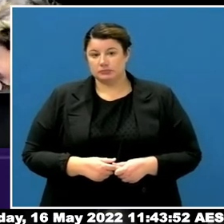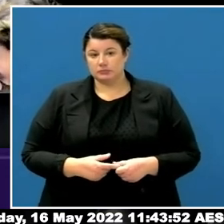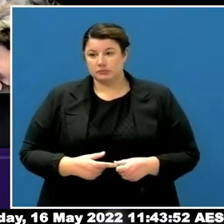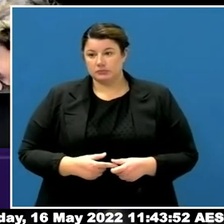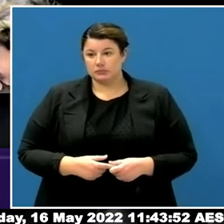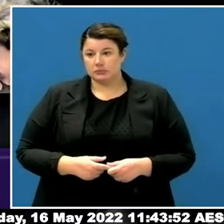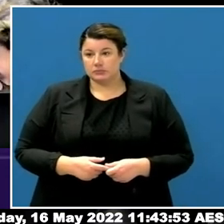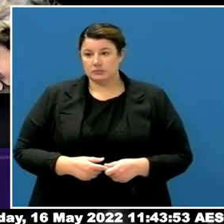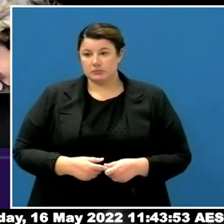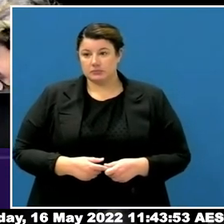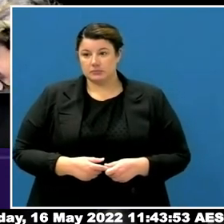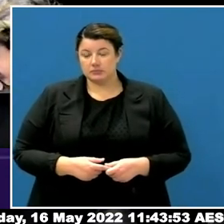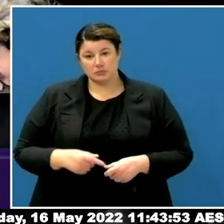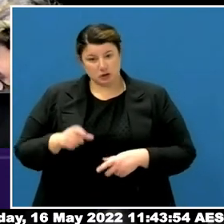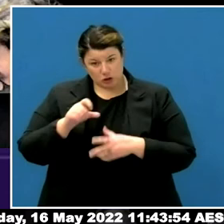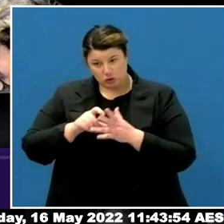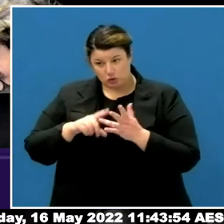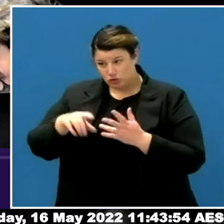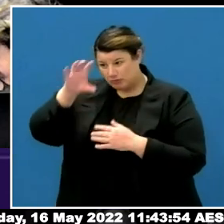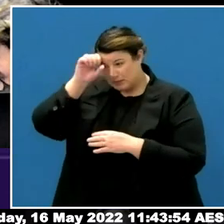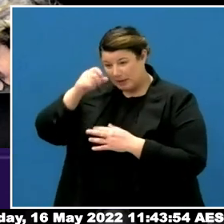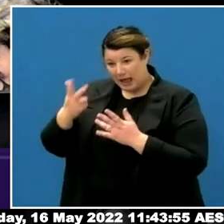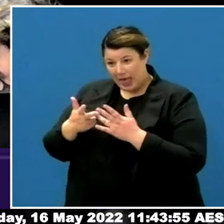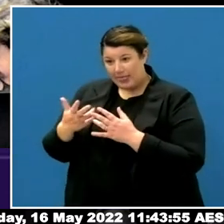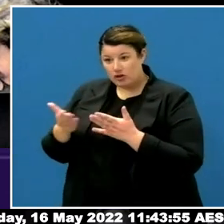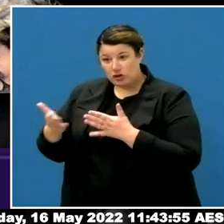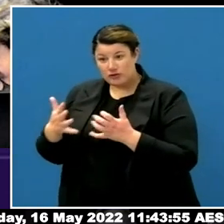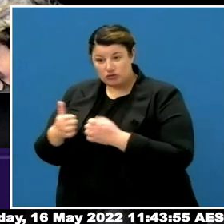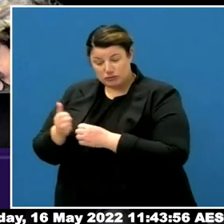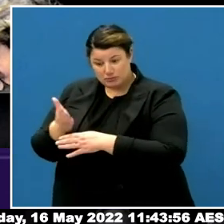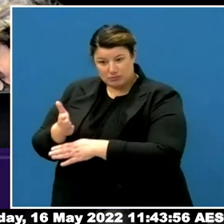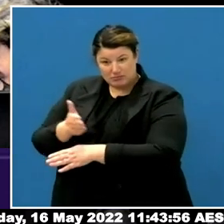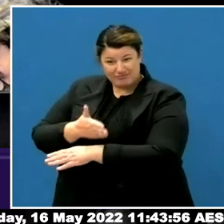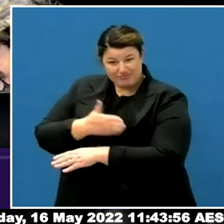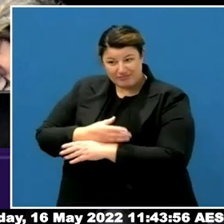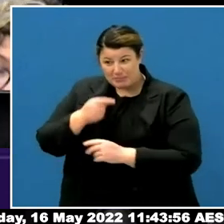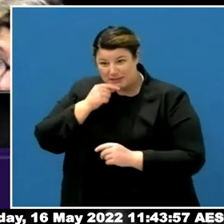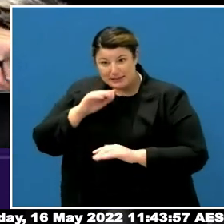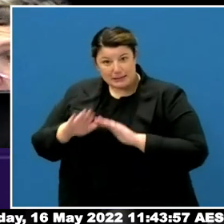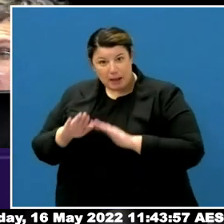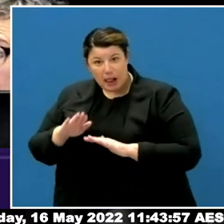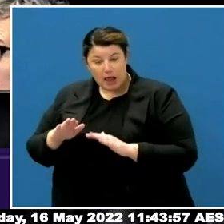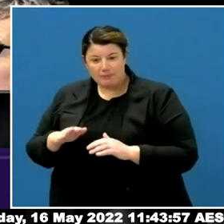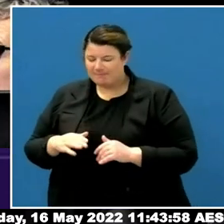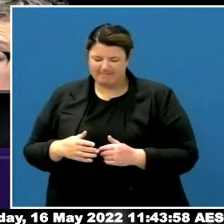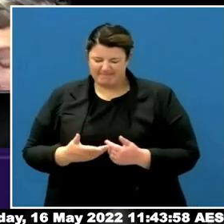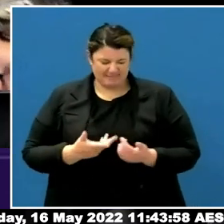Do you recall those agreements? I do, yes, I recall them. MR FOGARTY: Were they similar to this agreement? They looked exactly the same. MR FOGARTY: Alright.